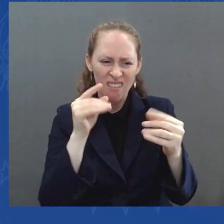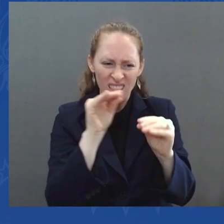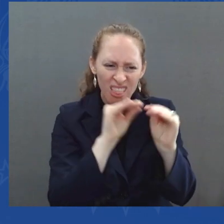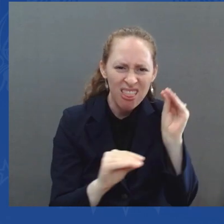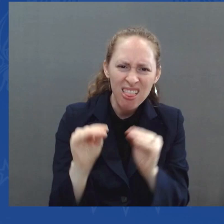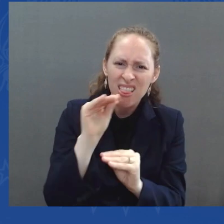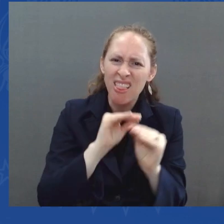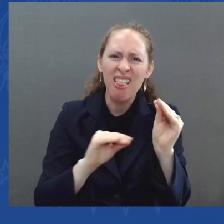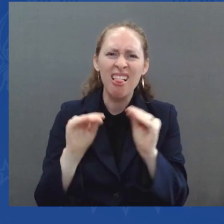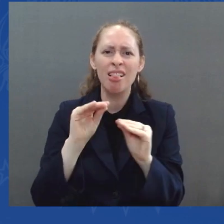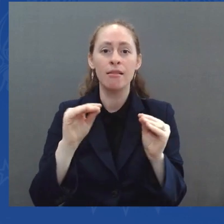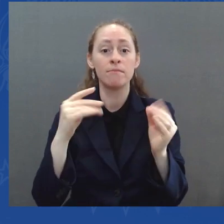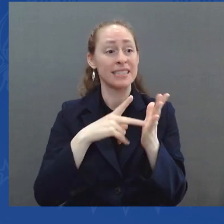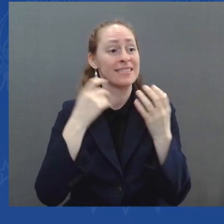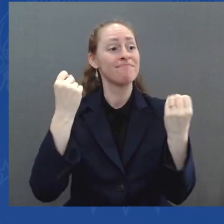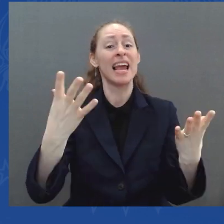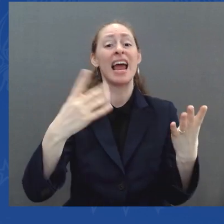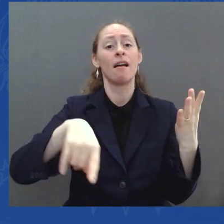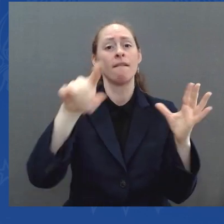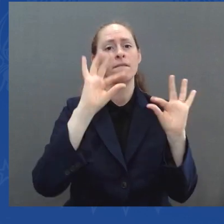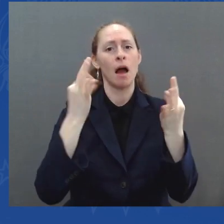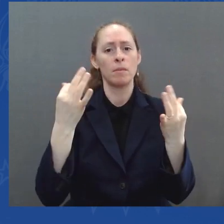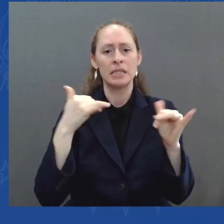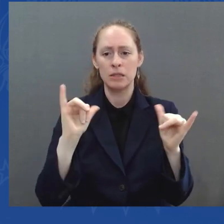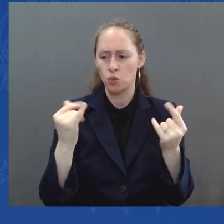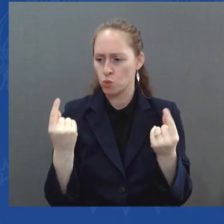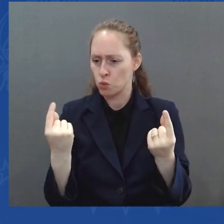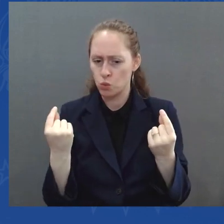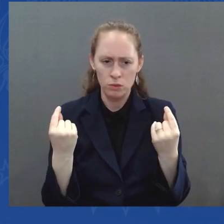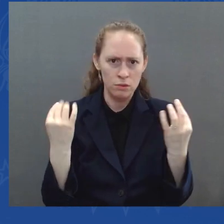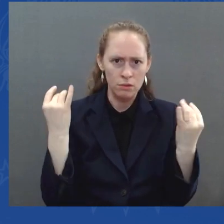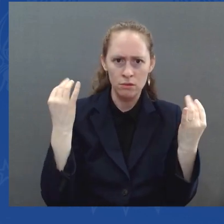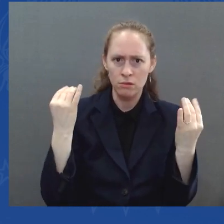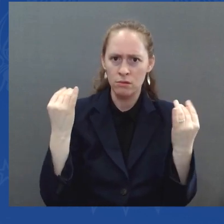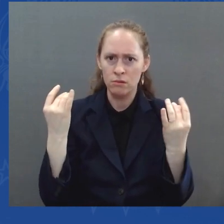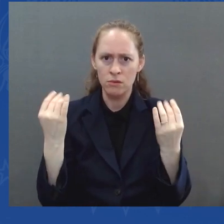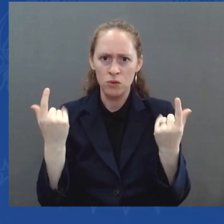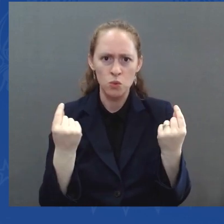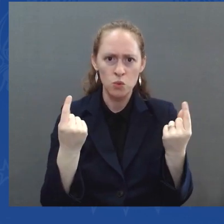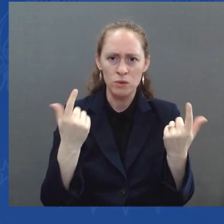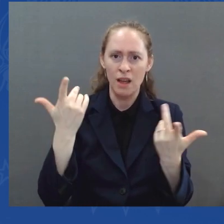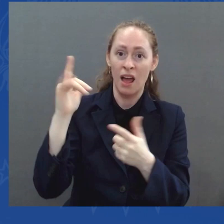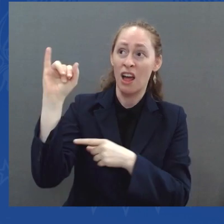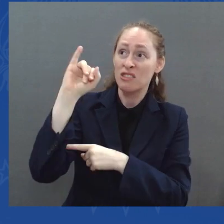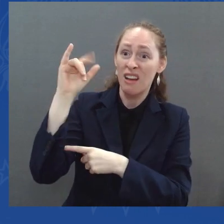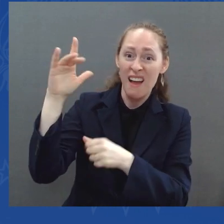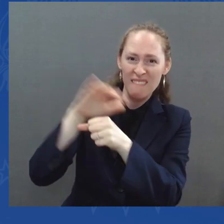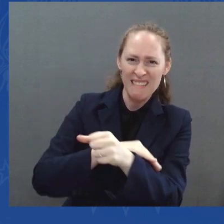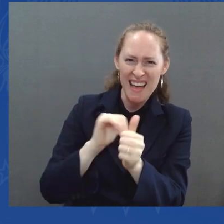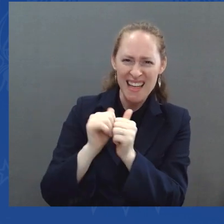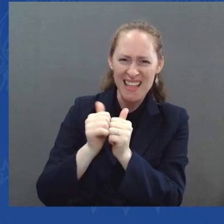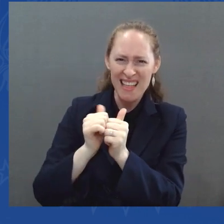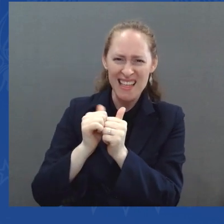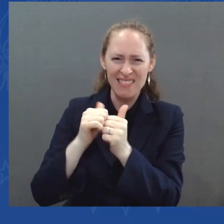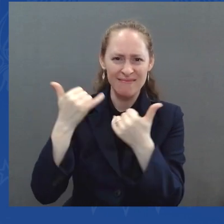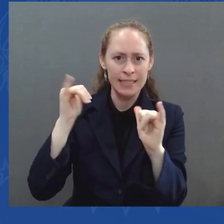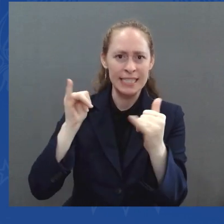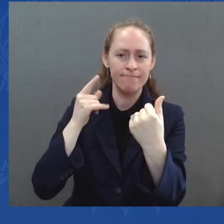Here's the thing: that's not unusual when we make major progress in this country. The original Social Security Act